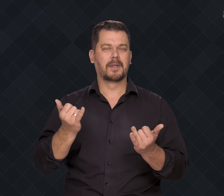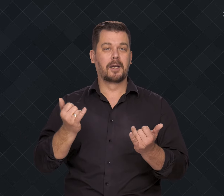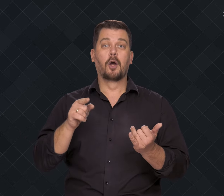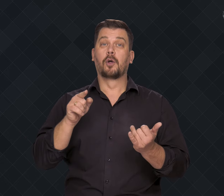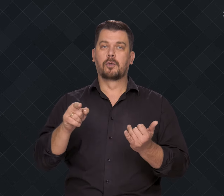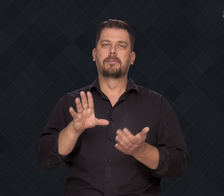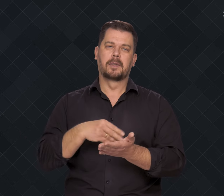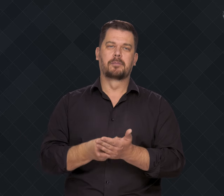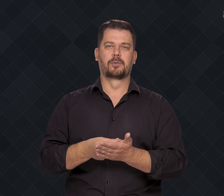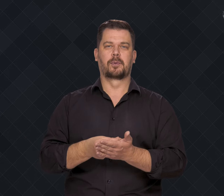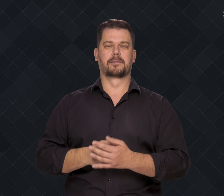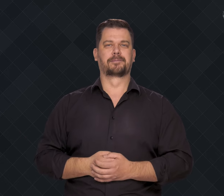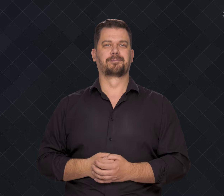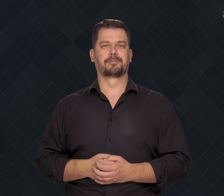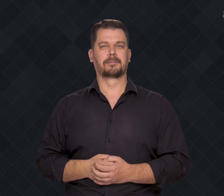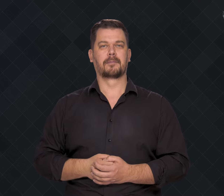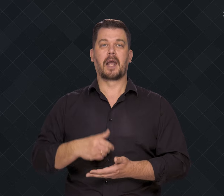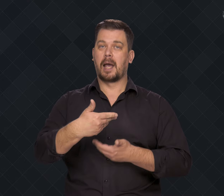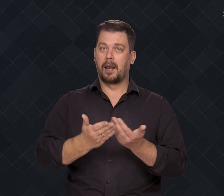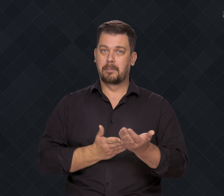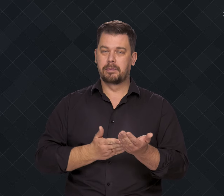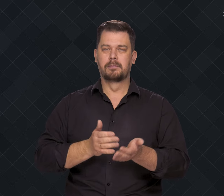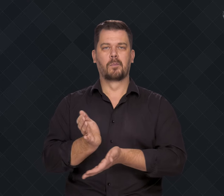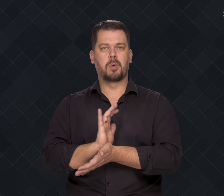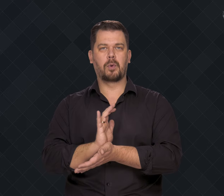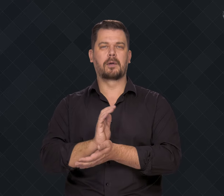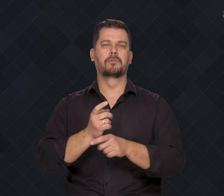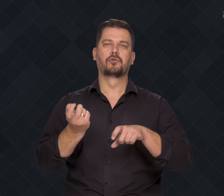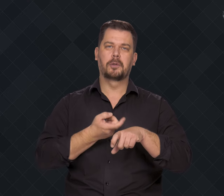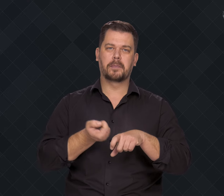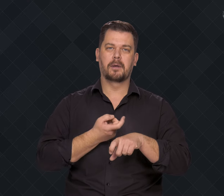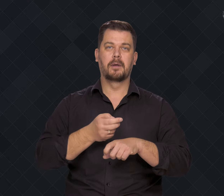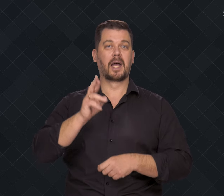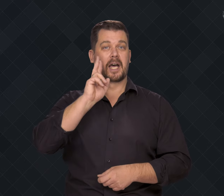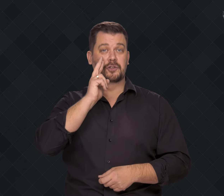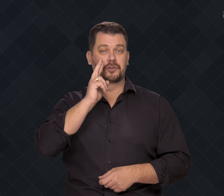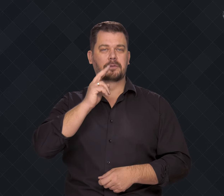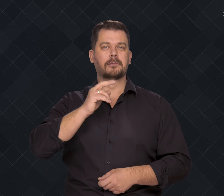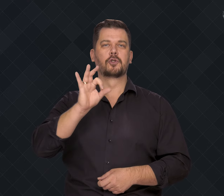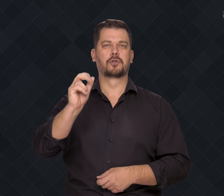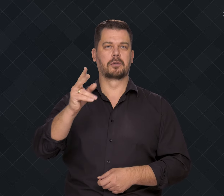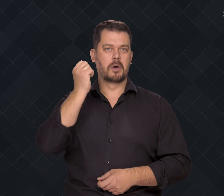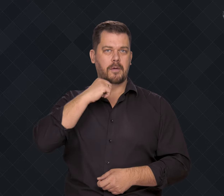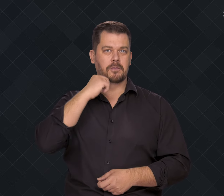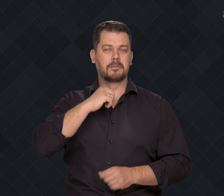These are: bread; rolls; potatoes; rice; fruit juices;